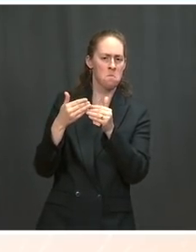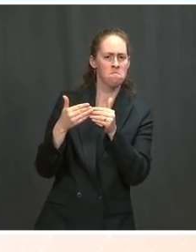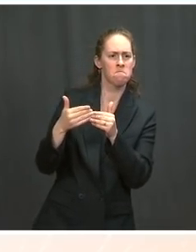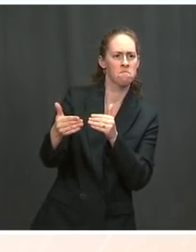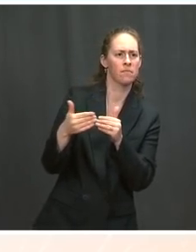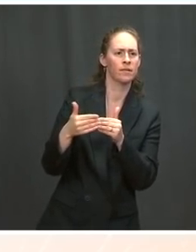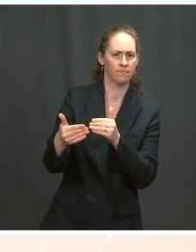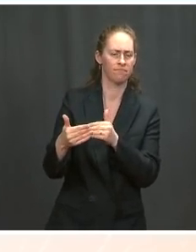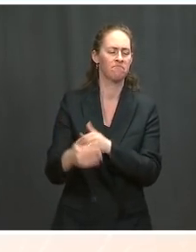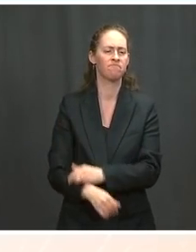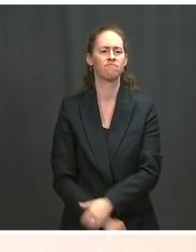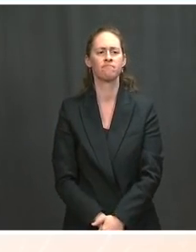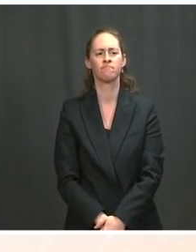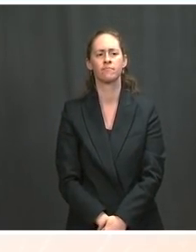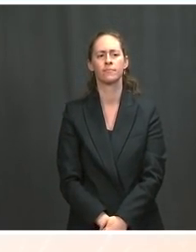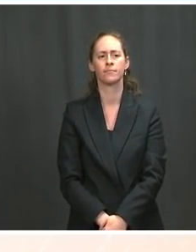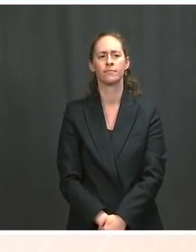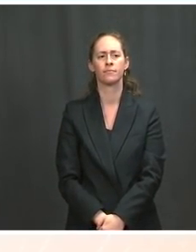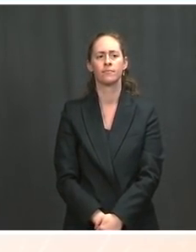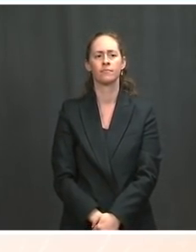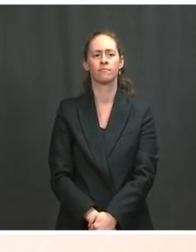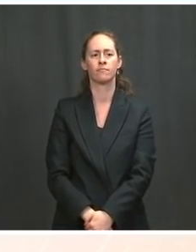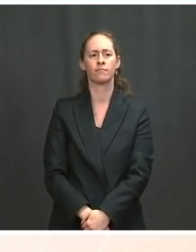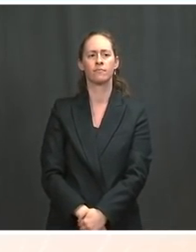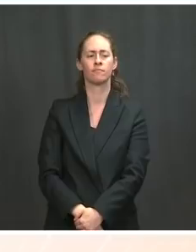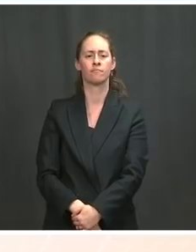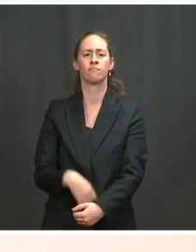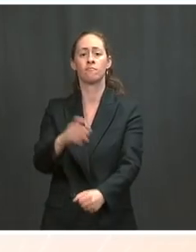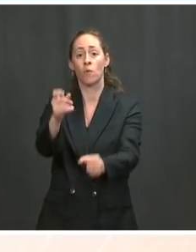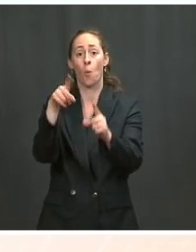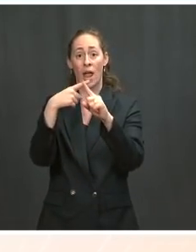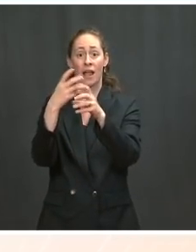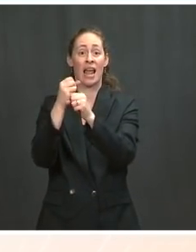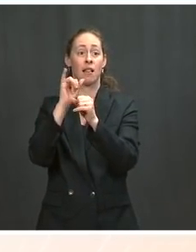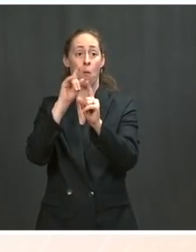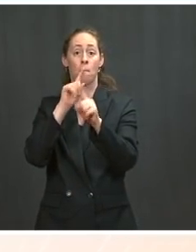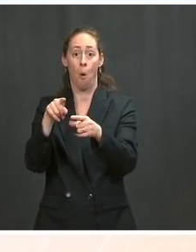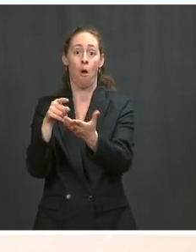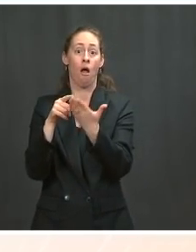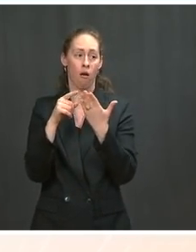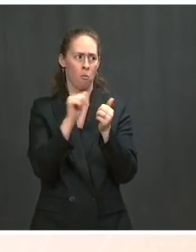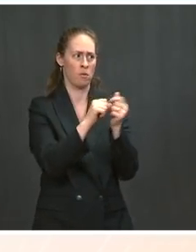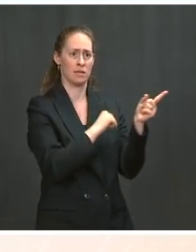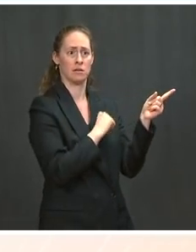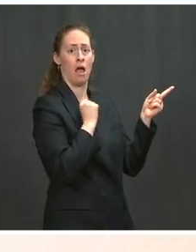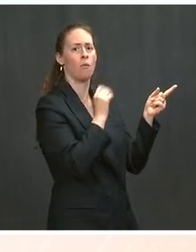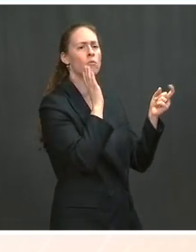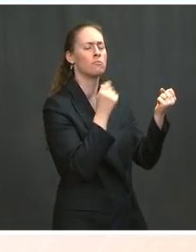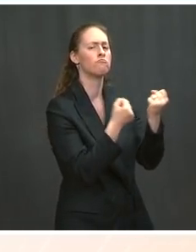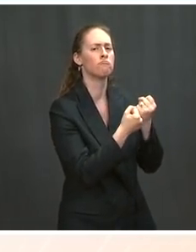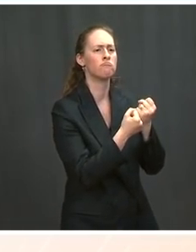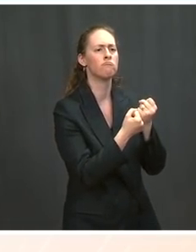are positive; it's a welcome development. We will see how that process moves forward. Nothing has passed either body of Congress